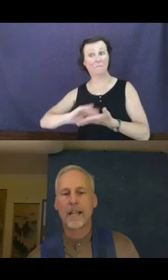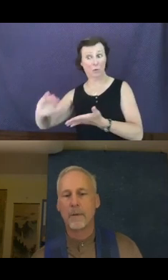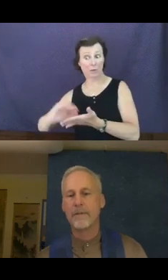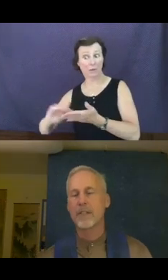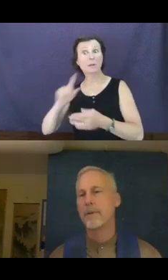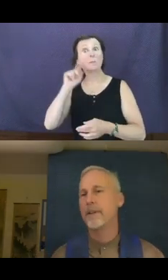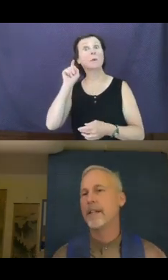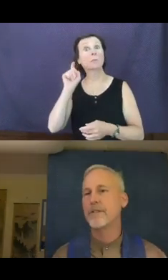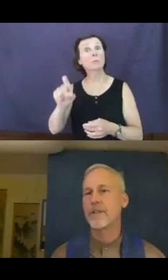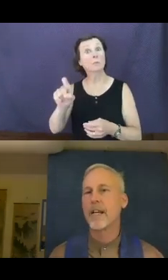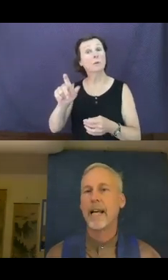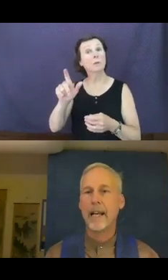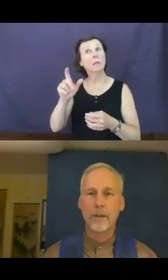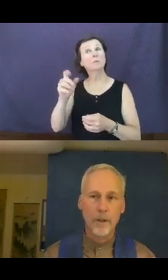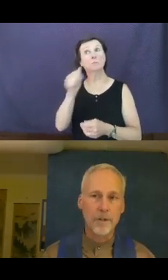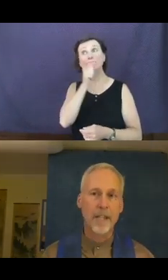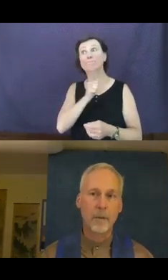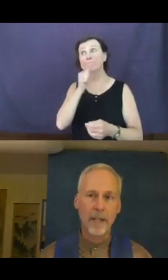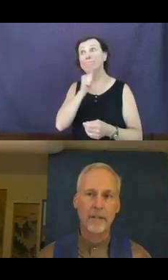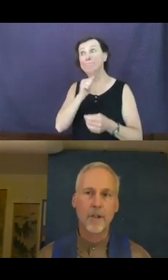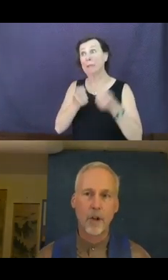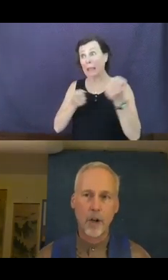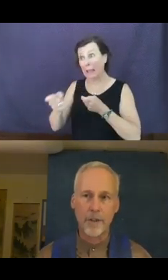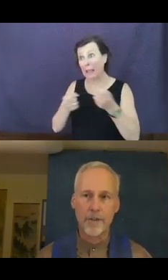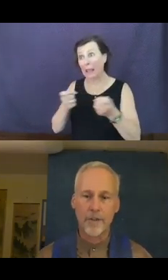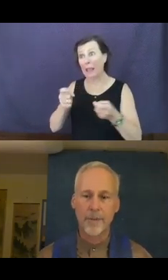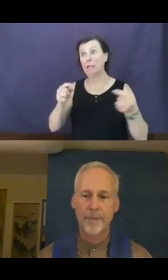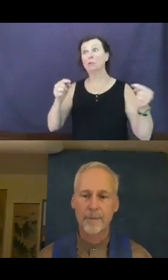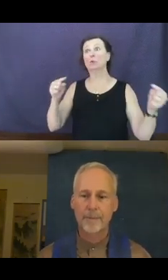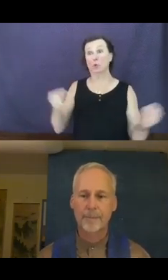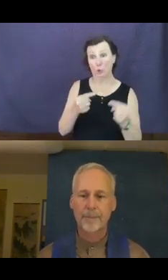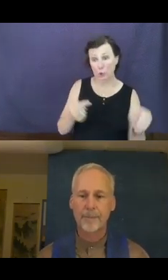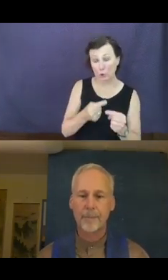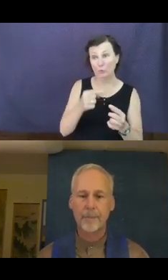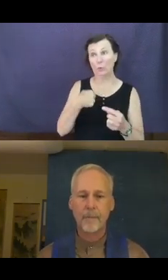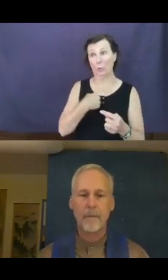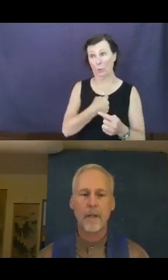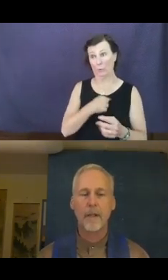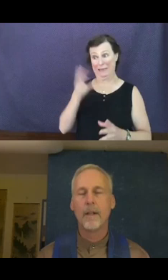we've experienced and hurts that we have caused.